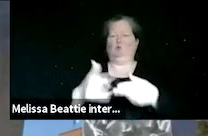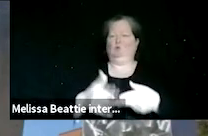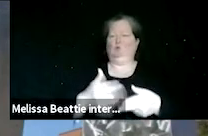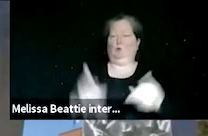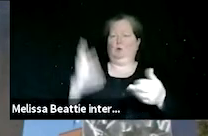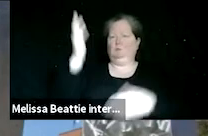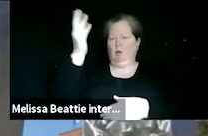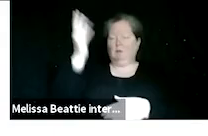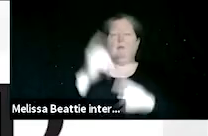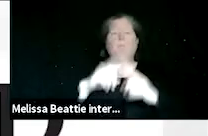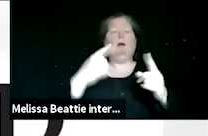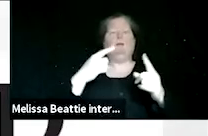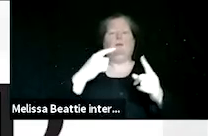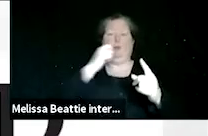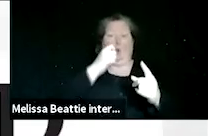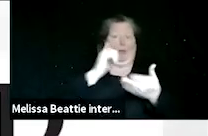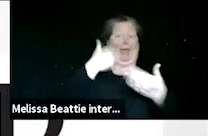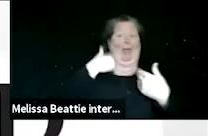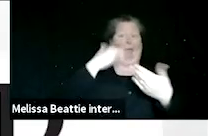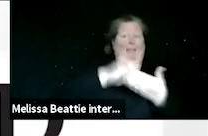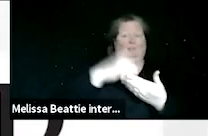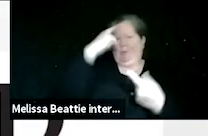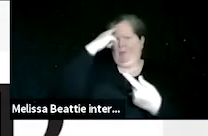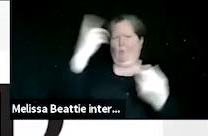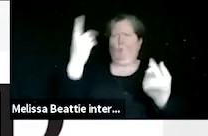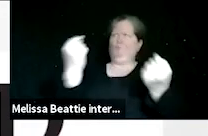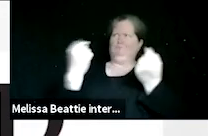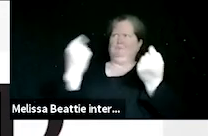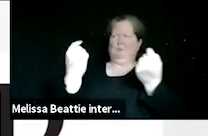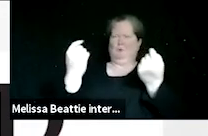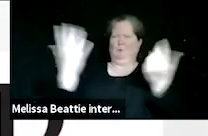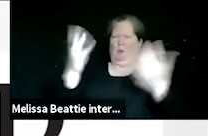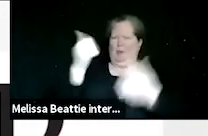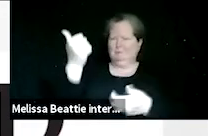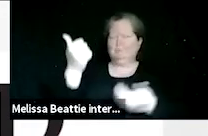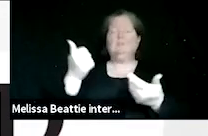we could do. So we worked on getting fishy out milling around if the students not speaking,